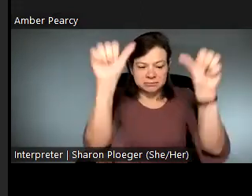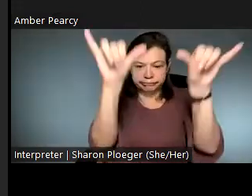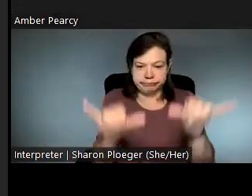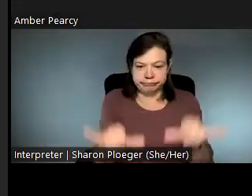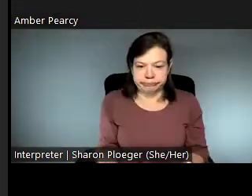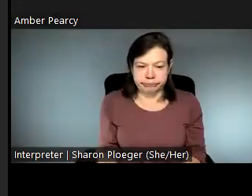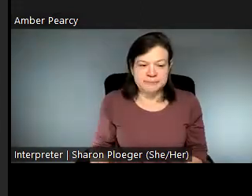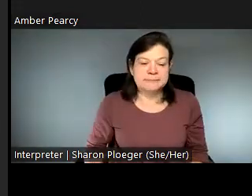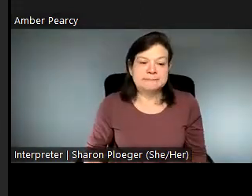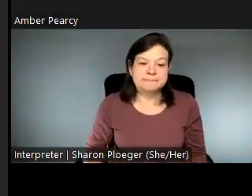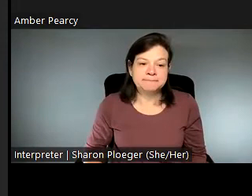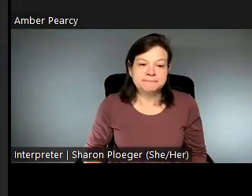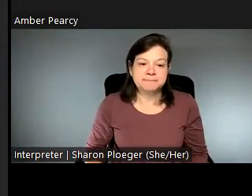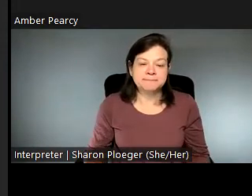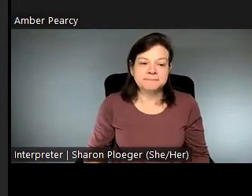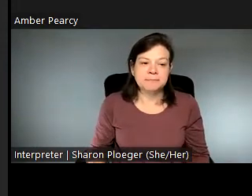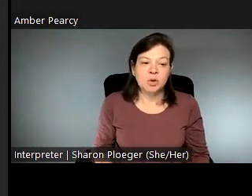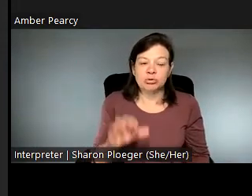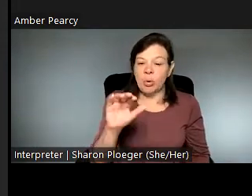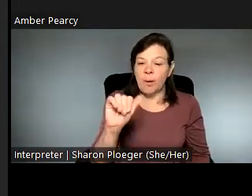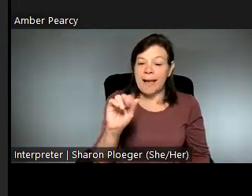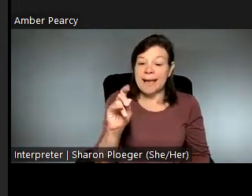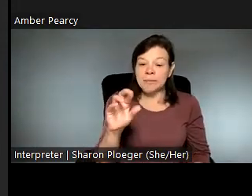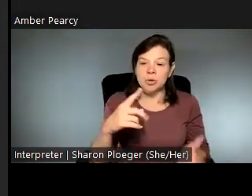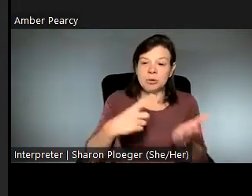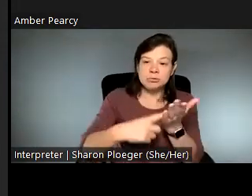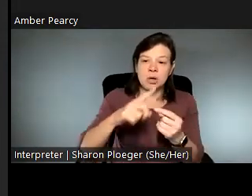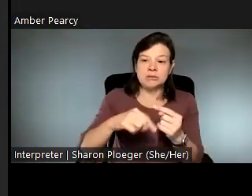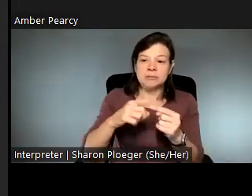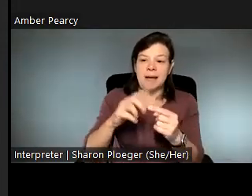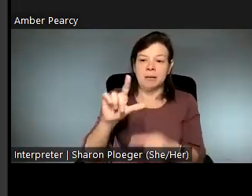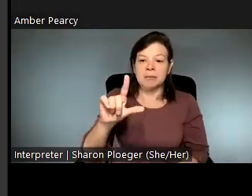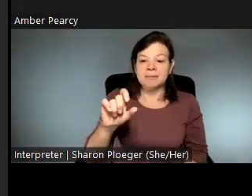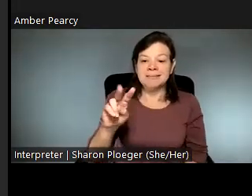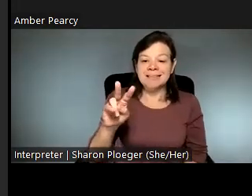So when Amber talked about levels, what she was talking about is up here